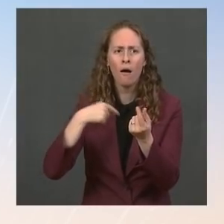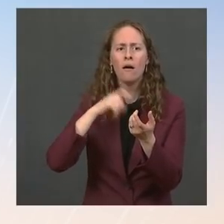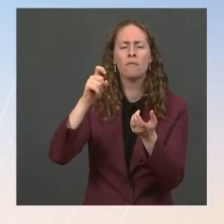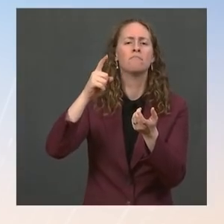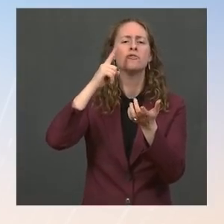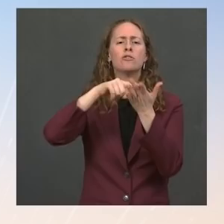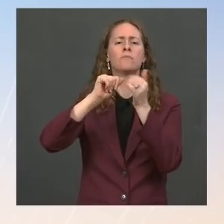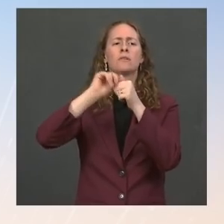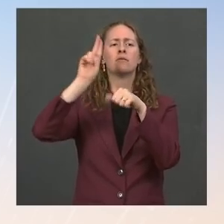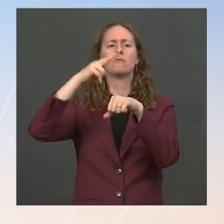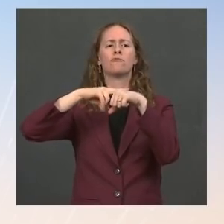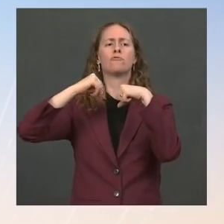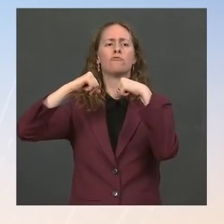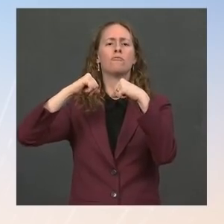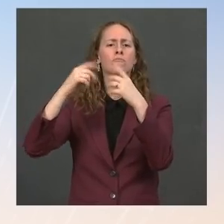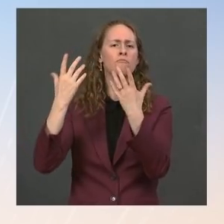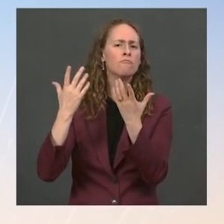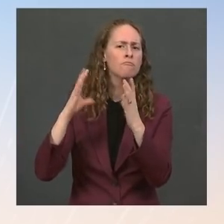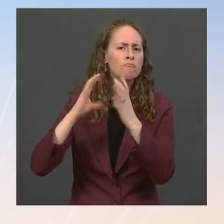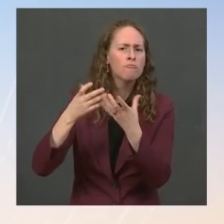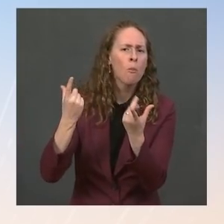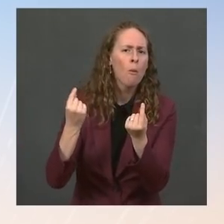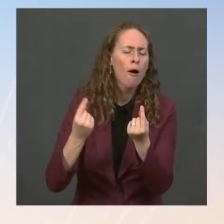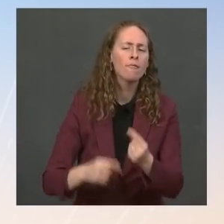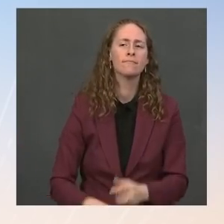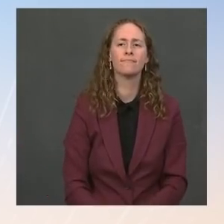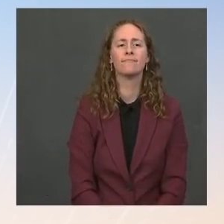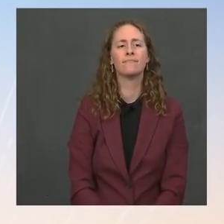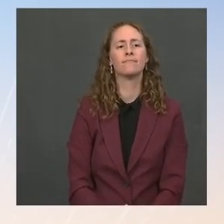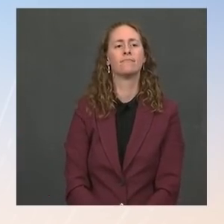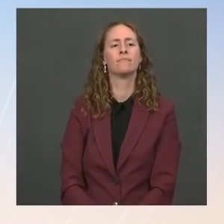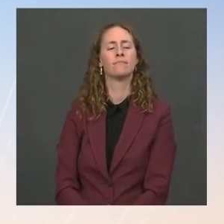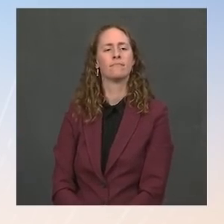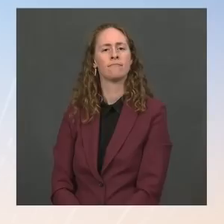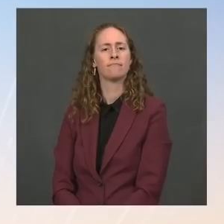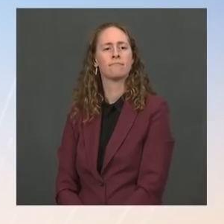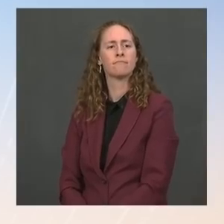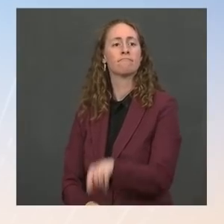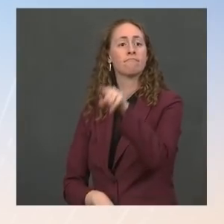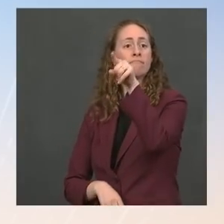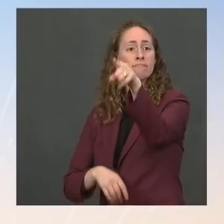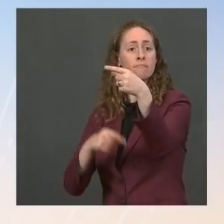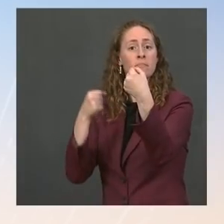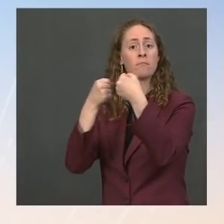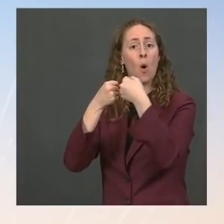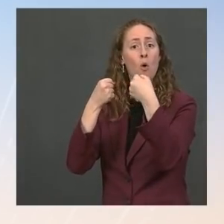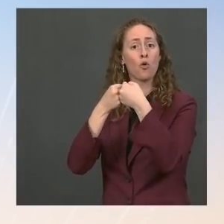The Press: And then a question about what's going on at the border: Is somebody asking the foreign nationals who are walking in in Del Rio, Texas,